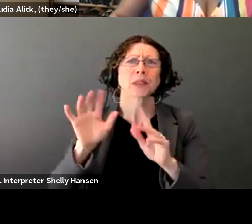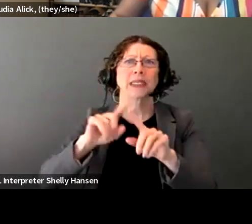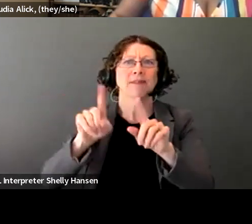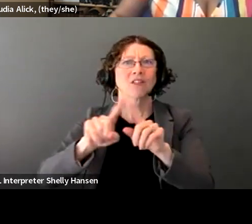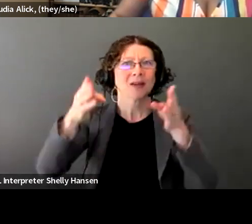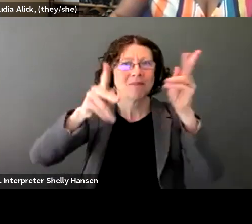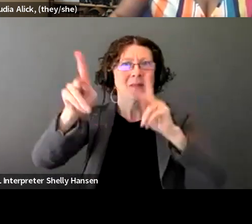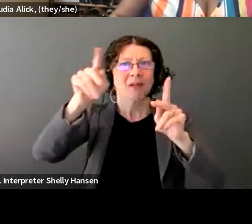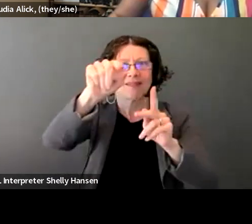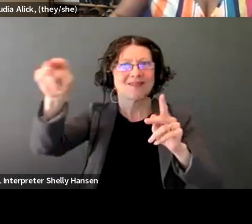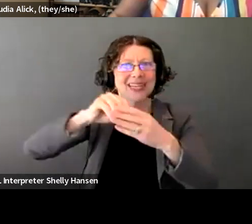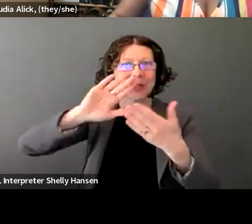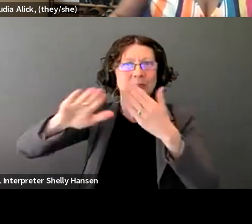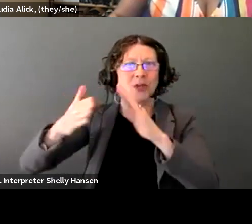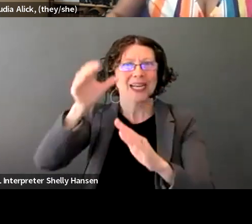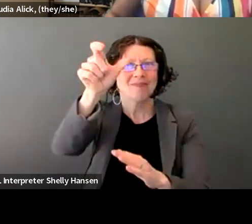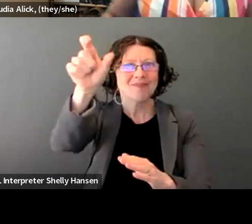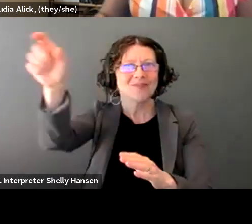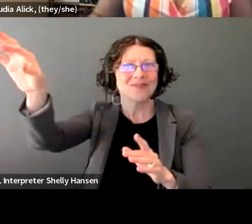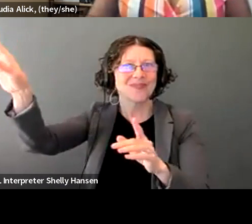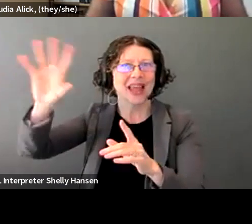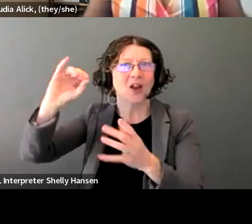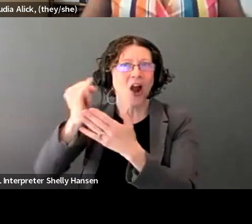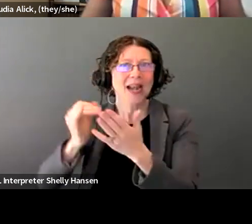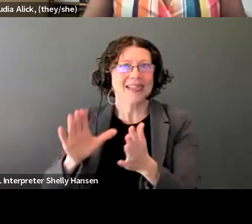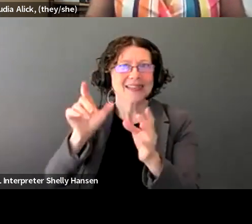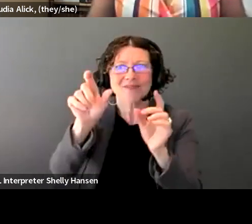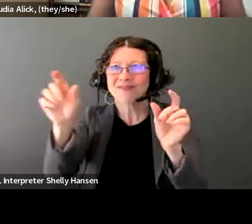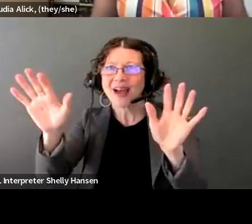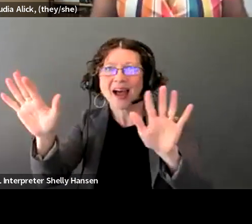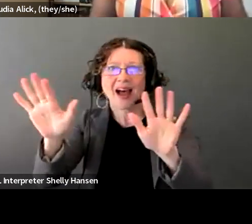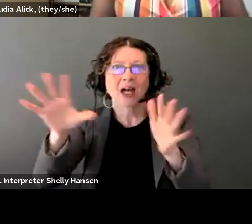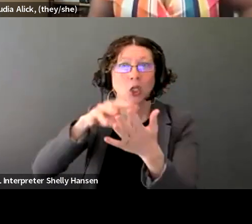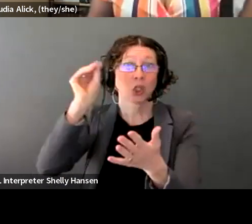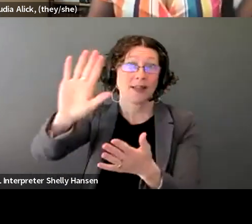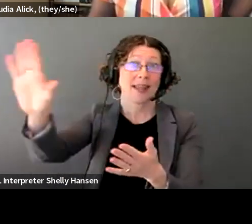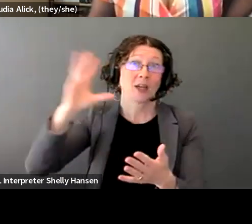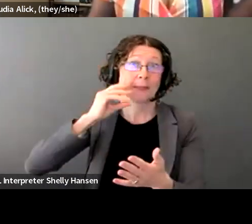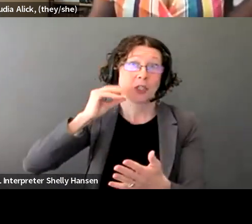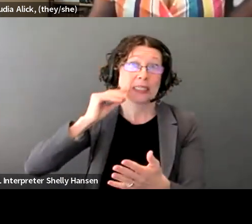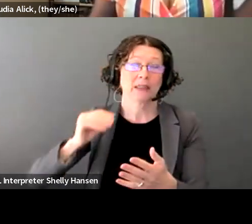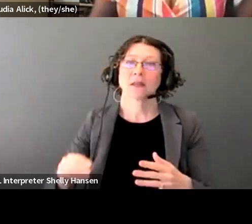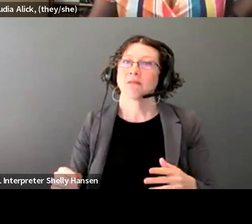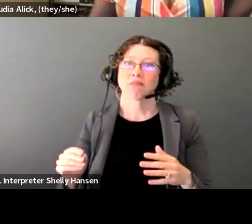and so forth to just learn about their experiences with a wide range of folks.